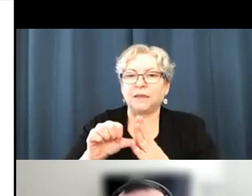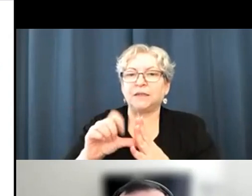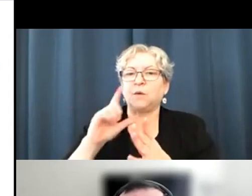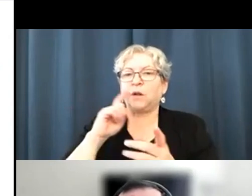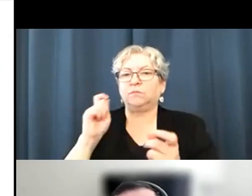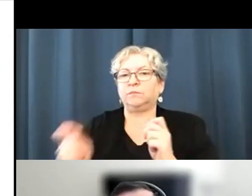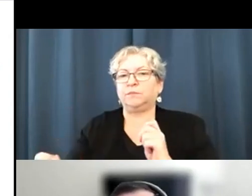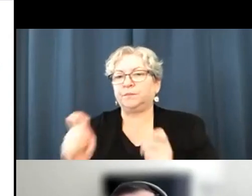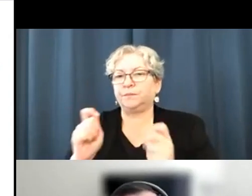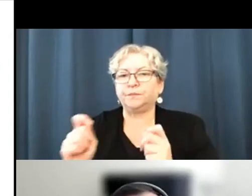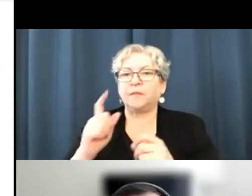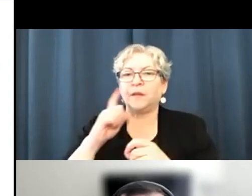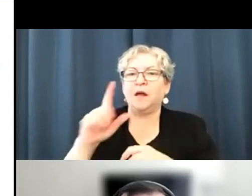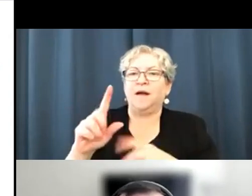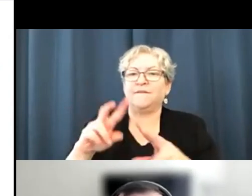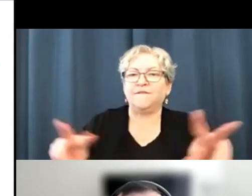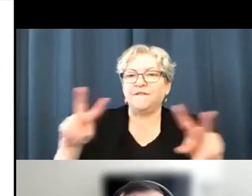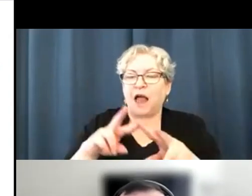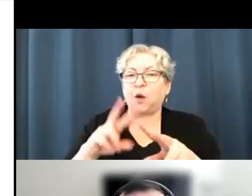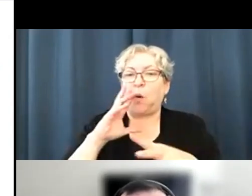Or a combo box, use the arrow keys for that.